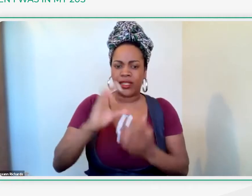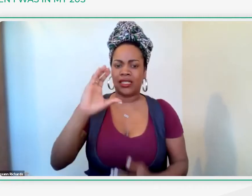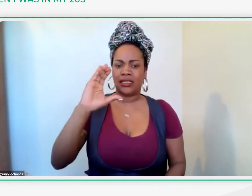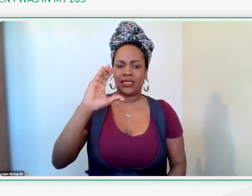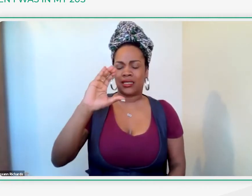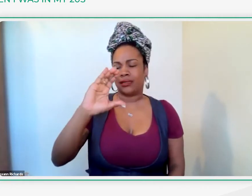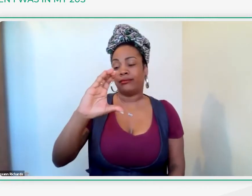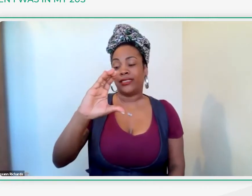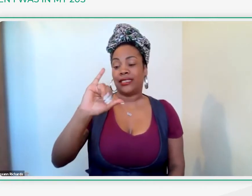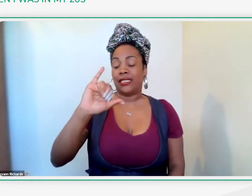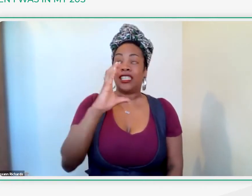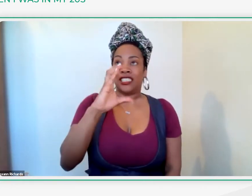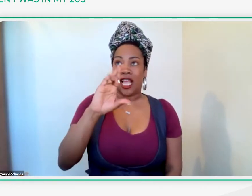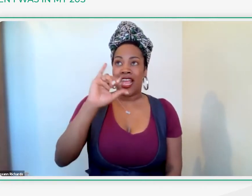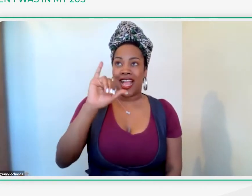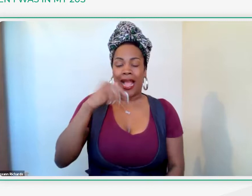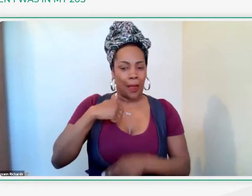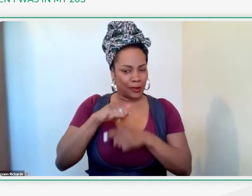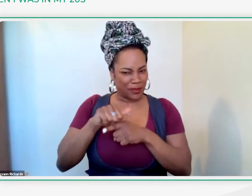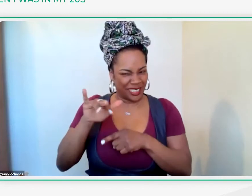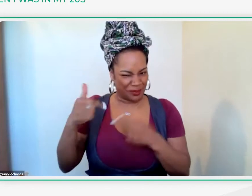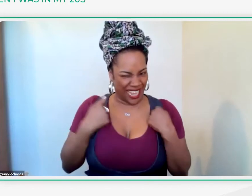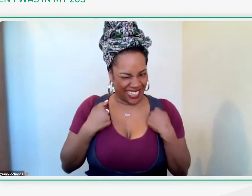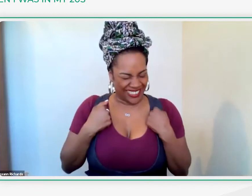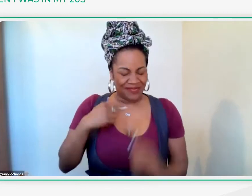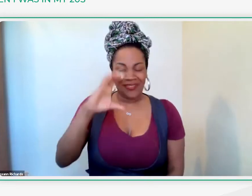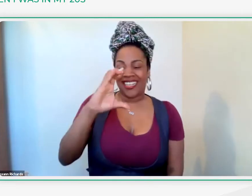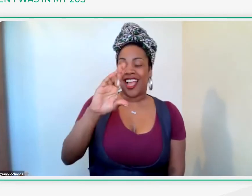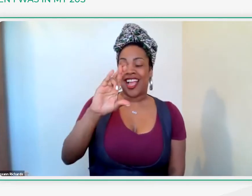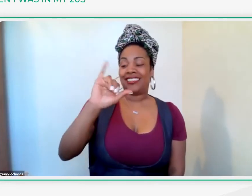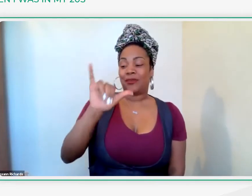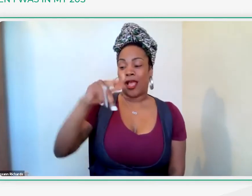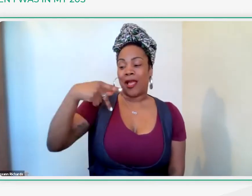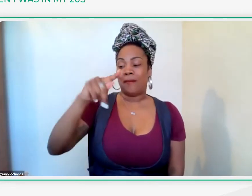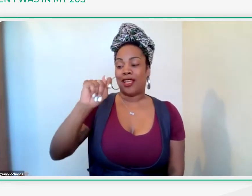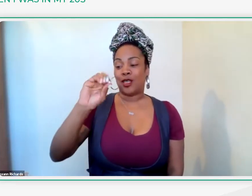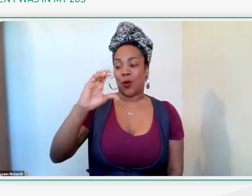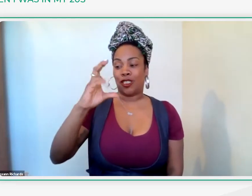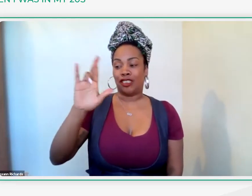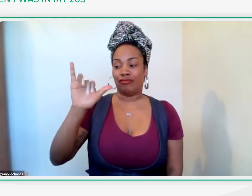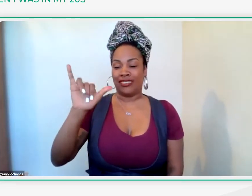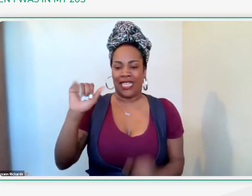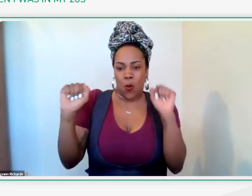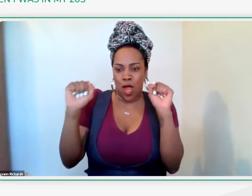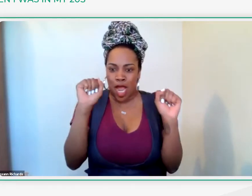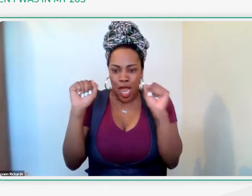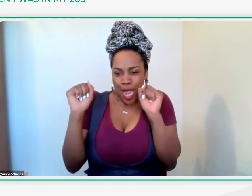Last week we discussed crypto – oh, I'm practicing how to spell it – cryptocurrency.